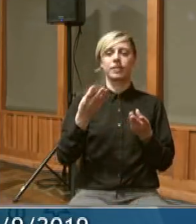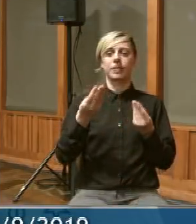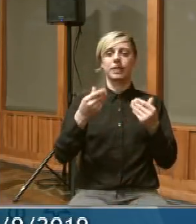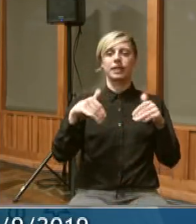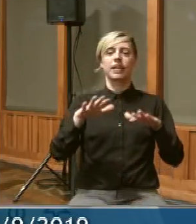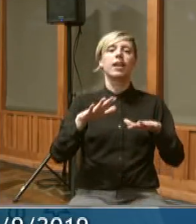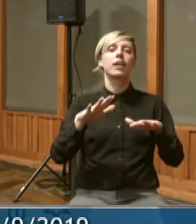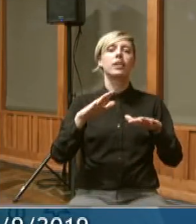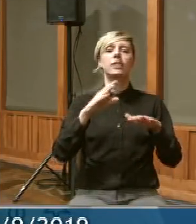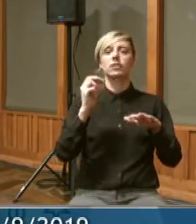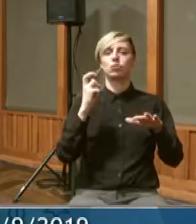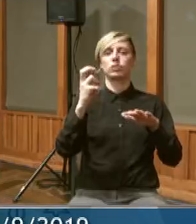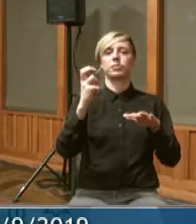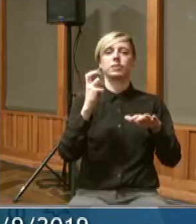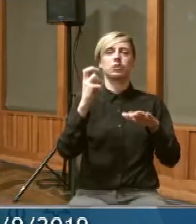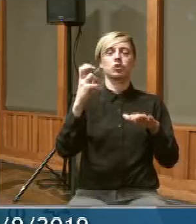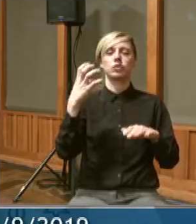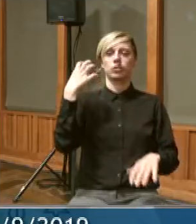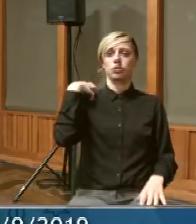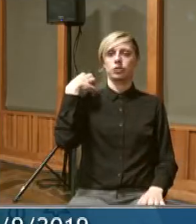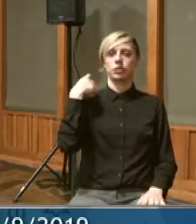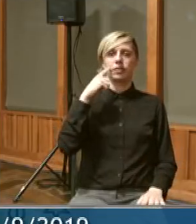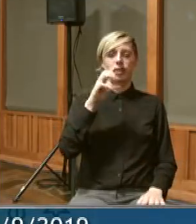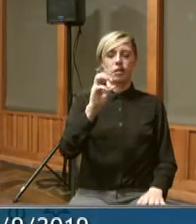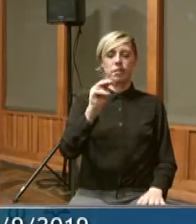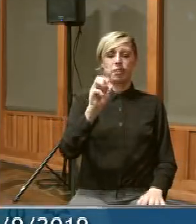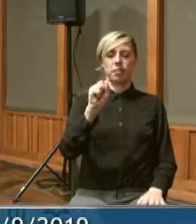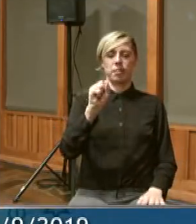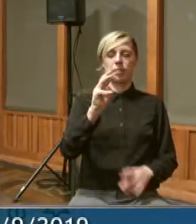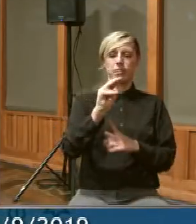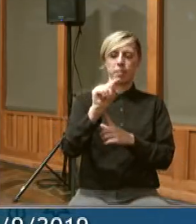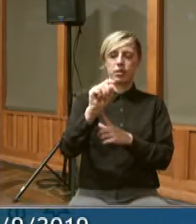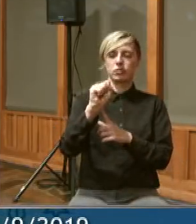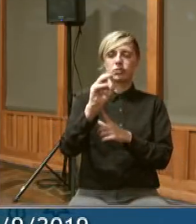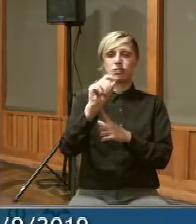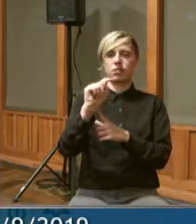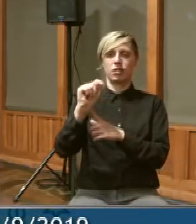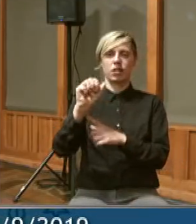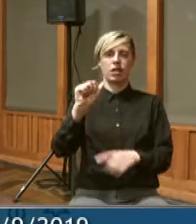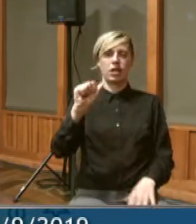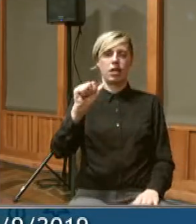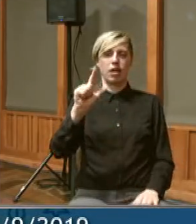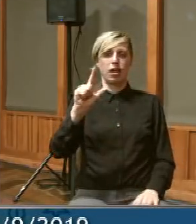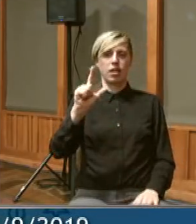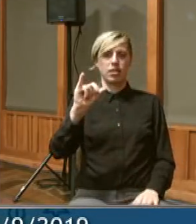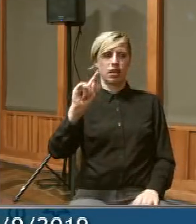GOOD EVENING. I'M SARAH. I'M THE LAND USE AND